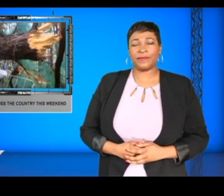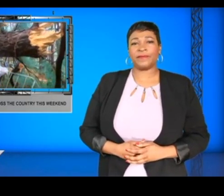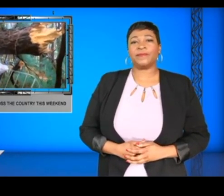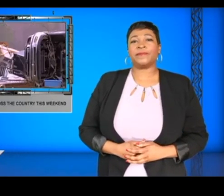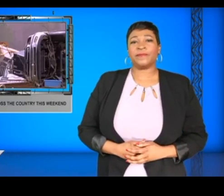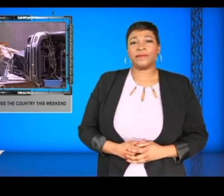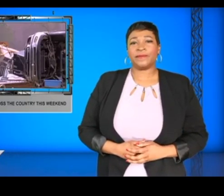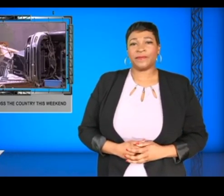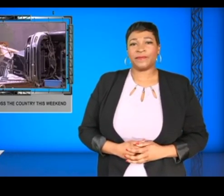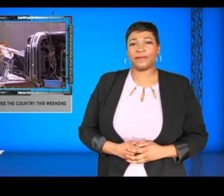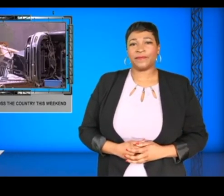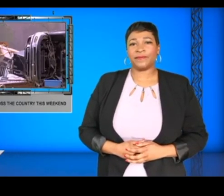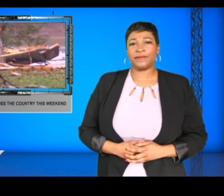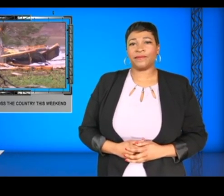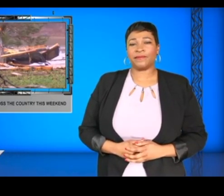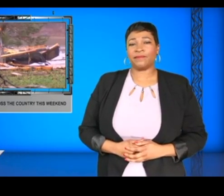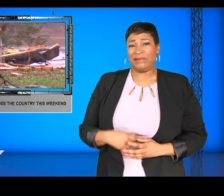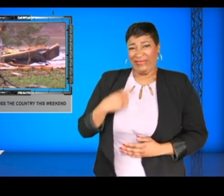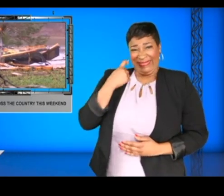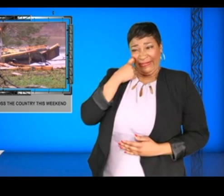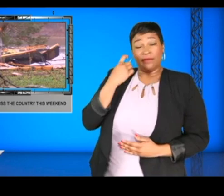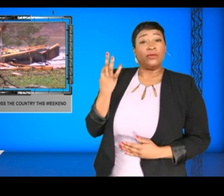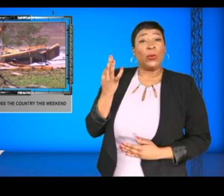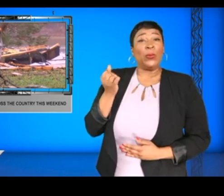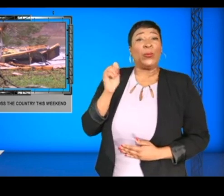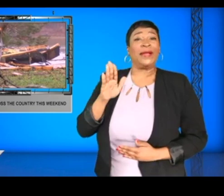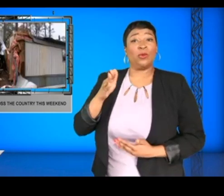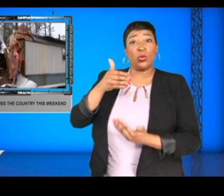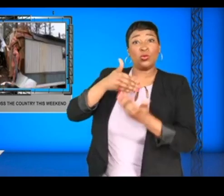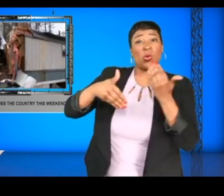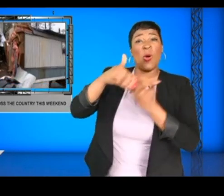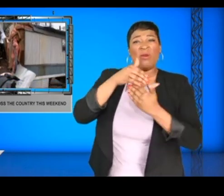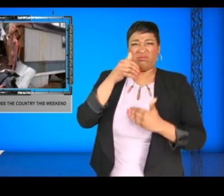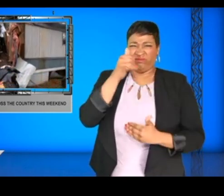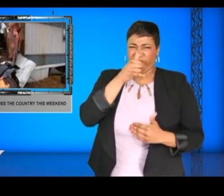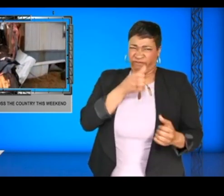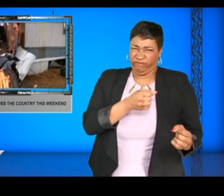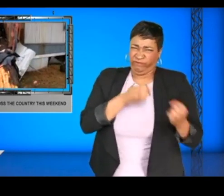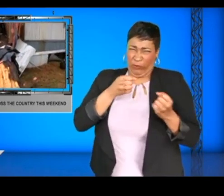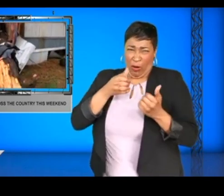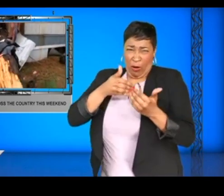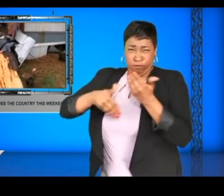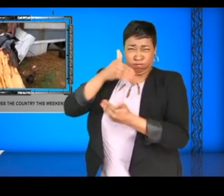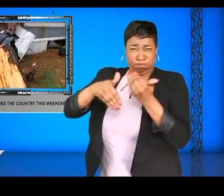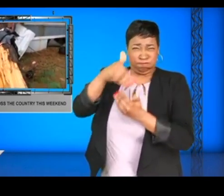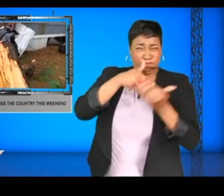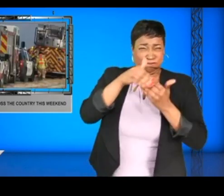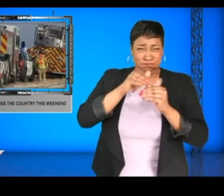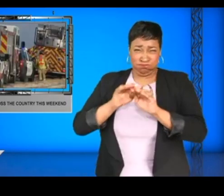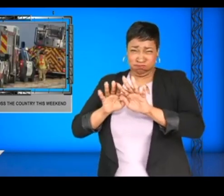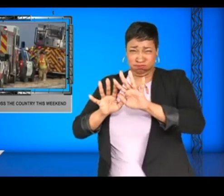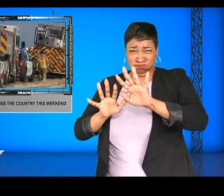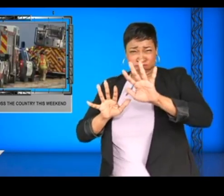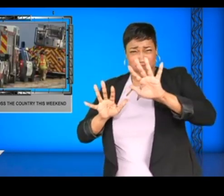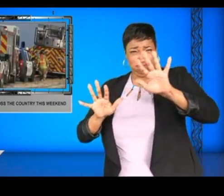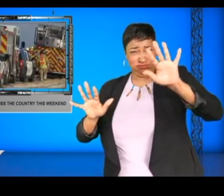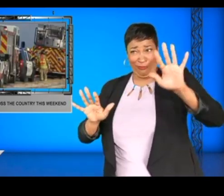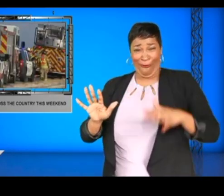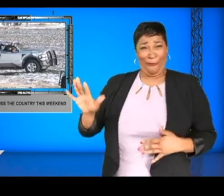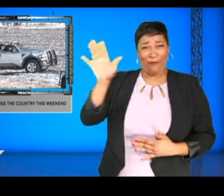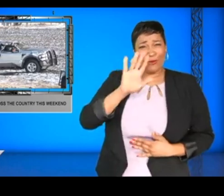A powerful deadly storm system moved across